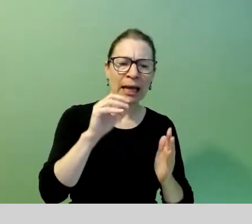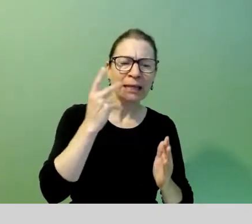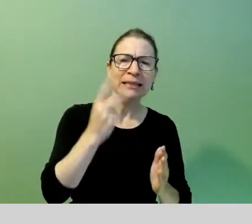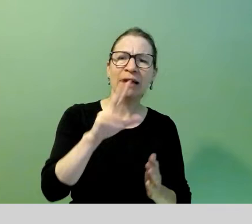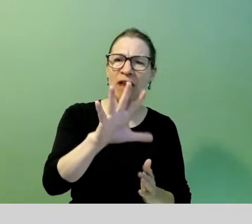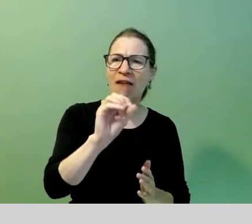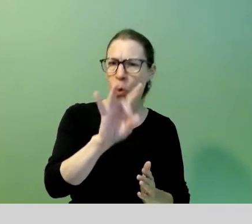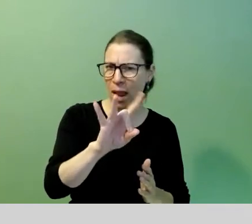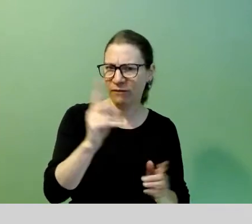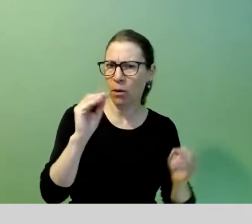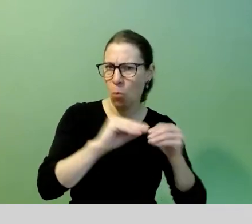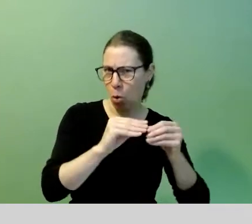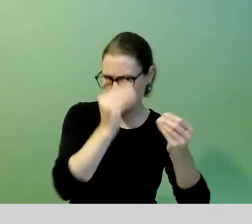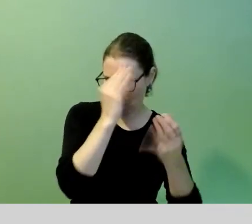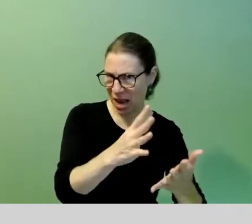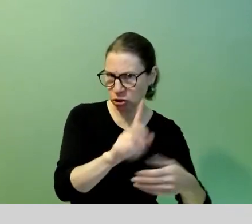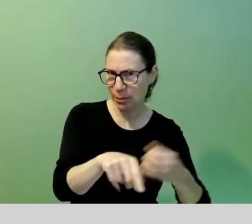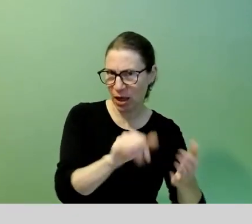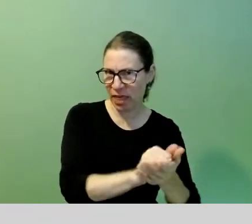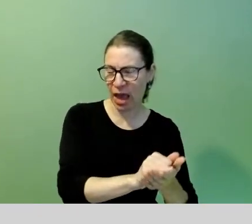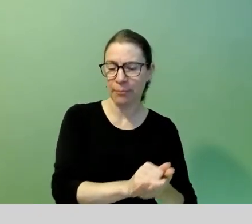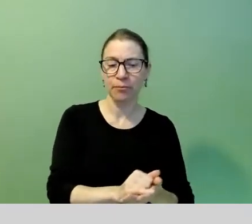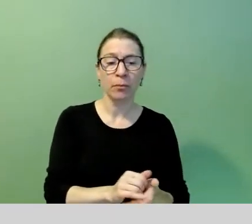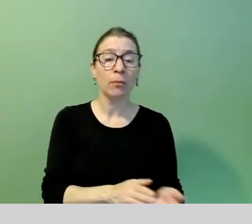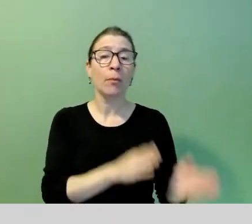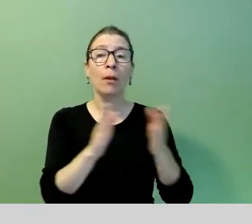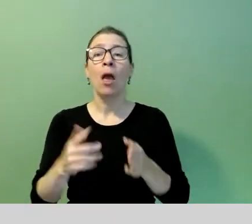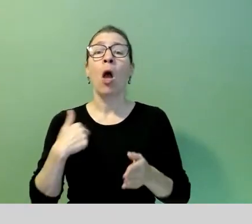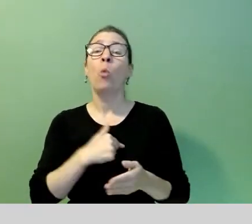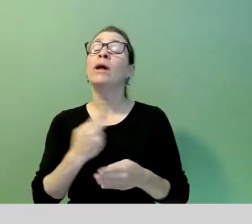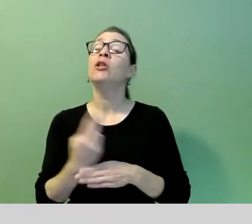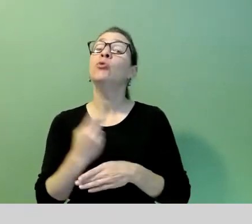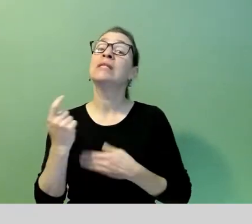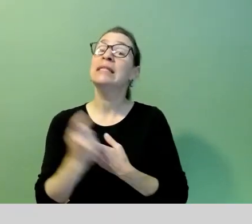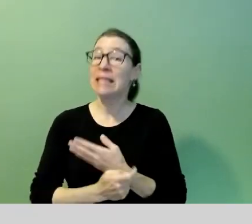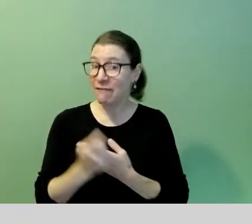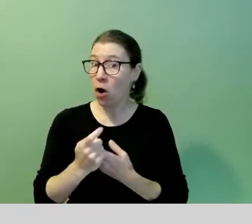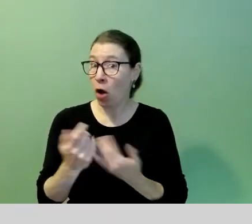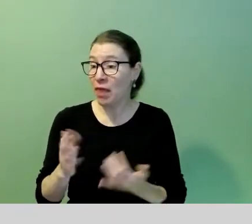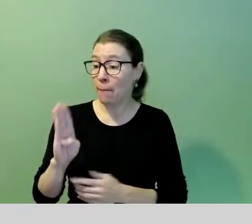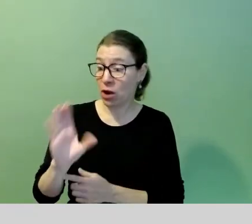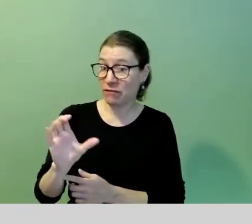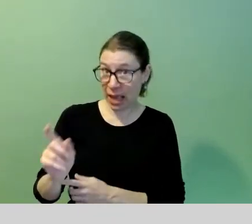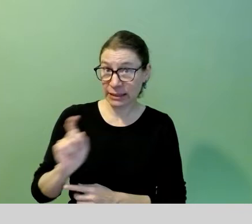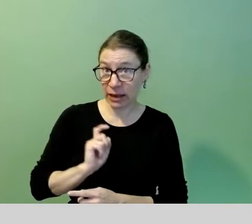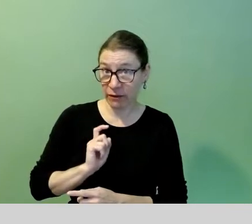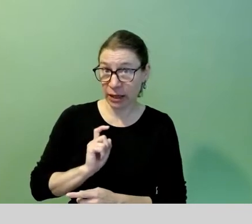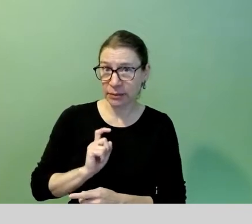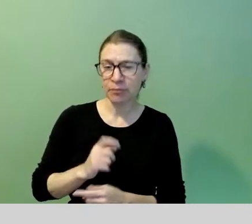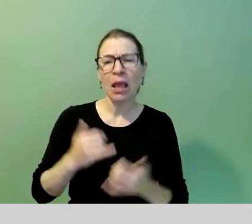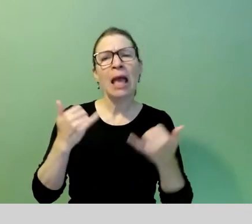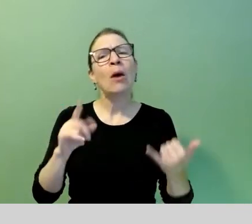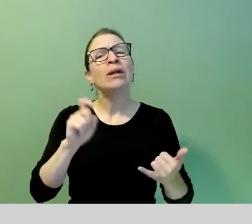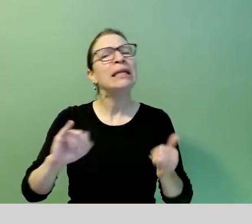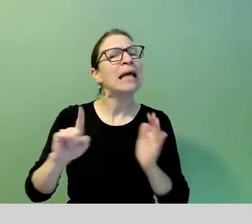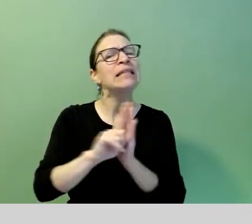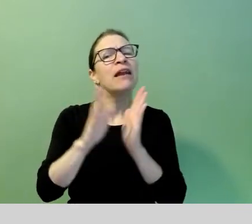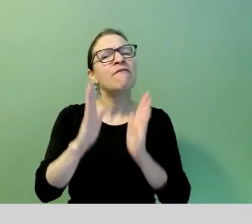We're going to use the default that briefcase gives us. Now we need a bundle identifier, which is a short way of saying